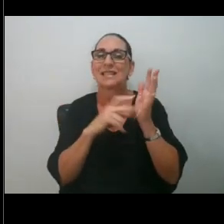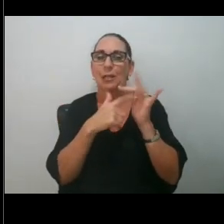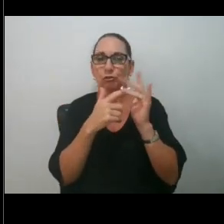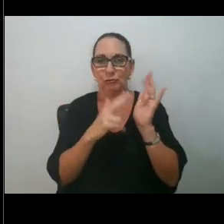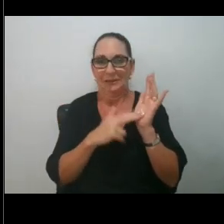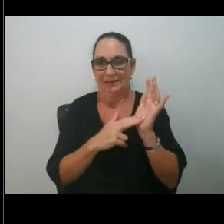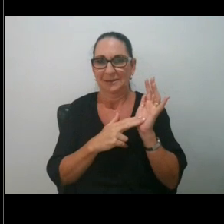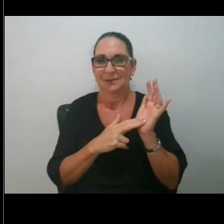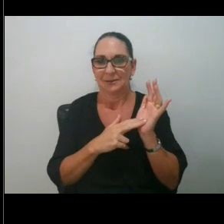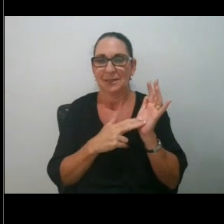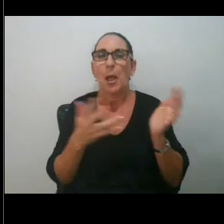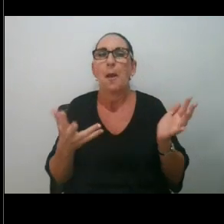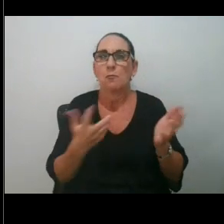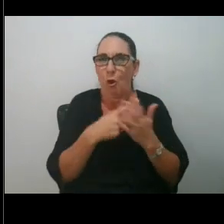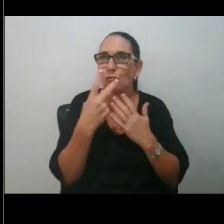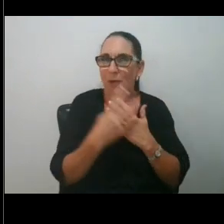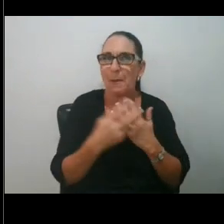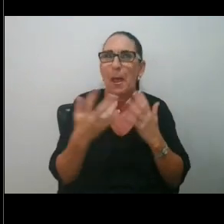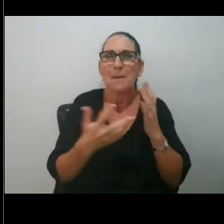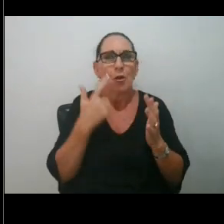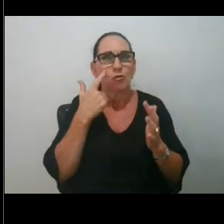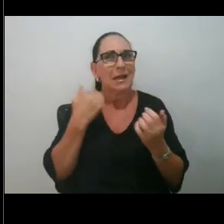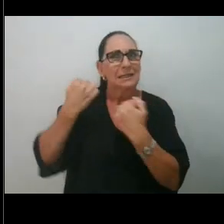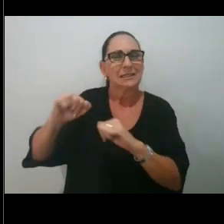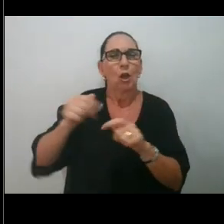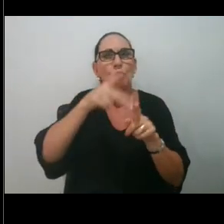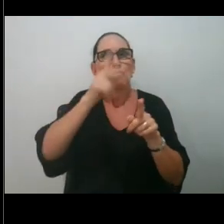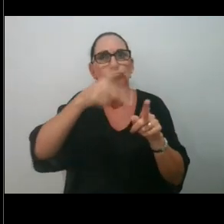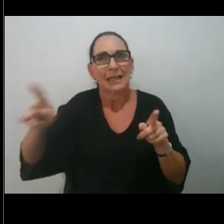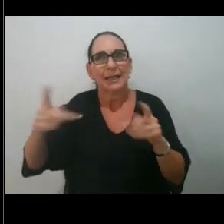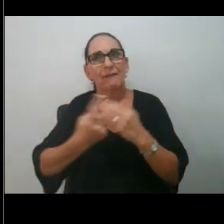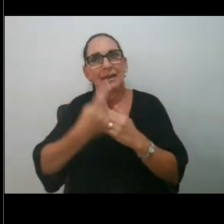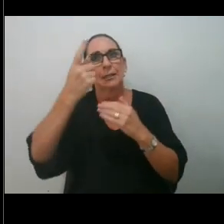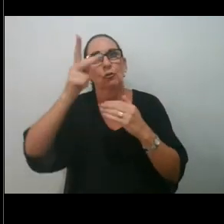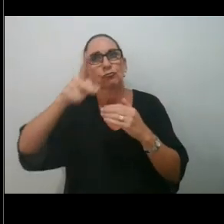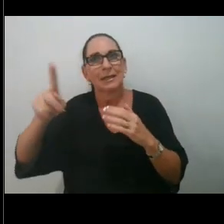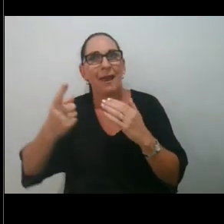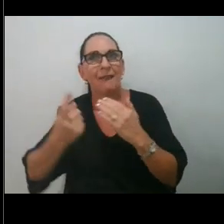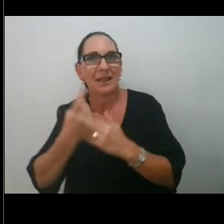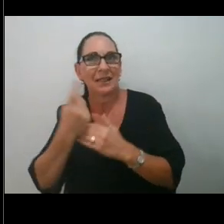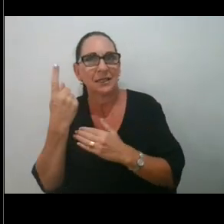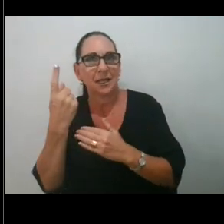decrease their risk of reoffending and clearly that will benefit not just them but also um have